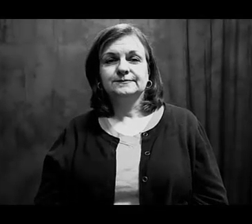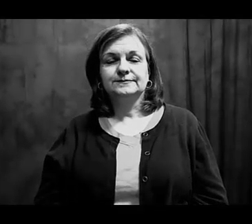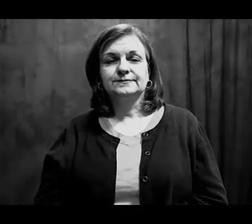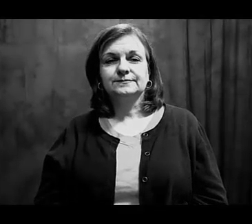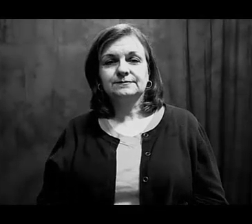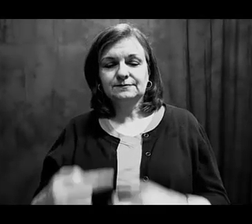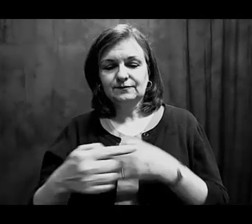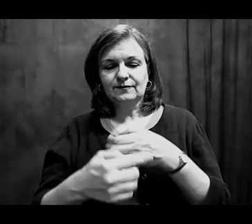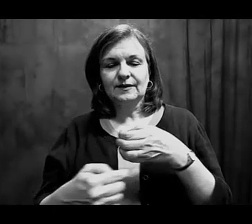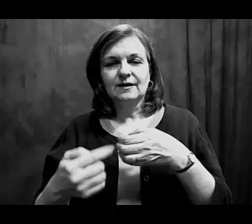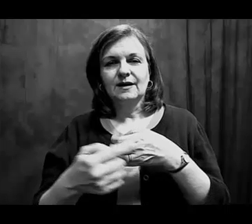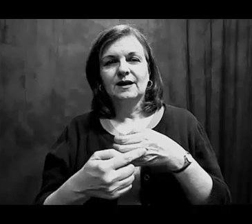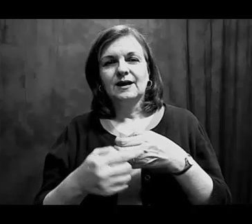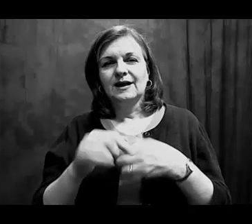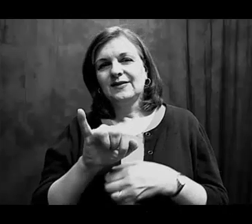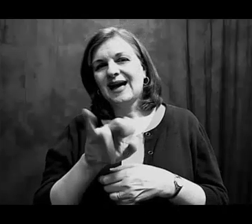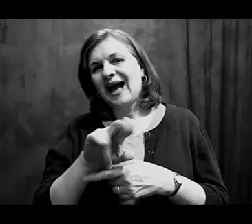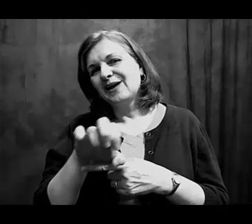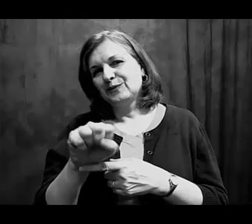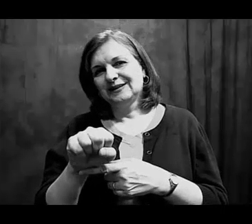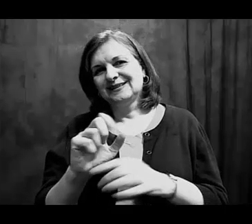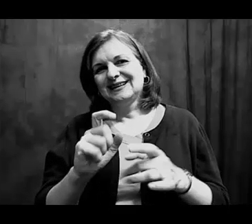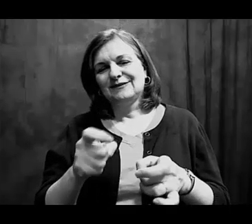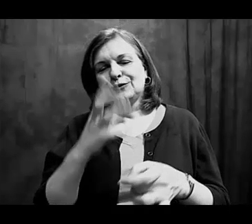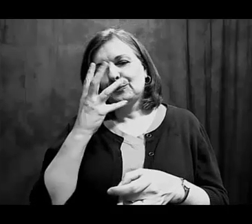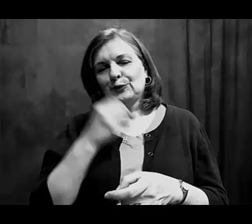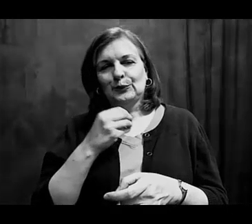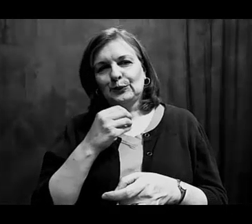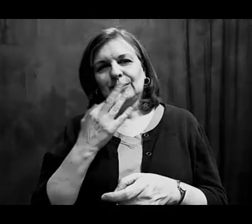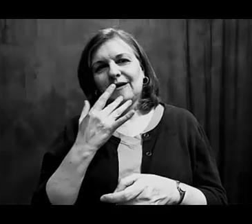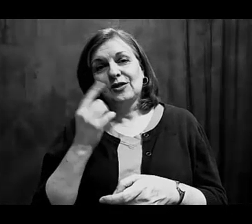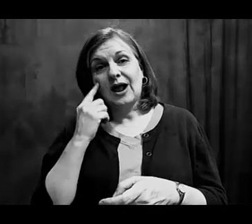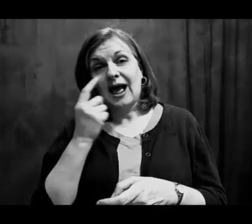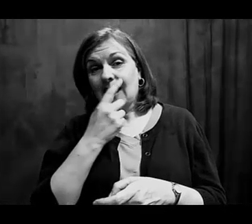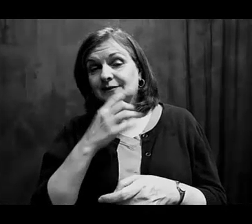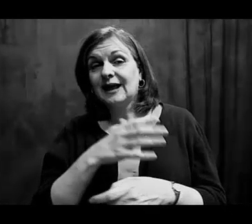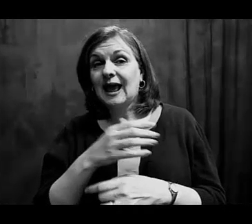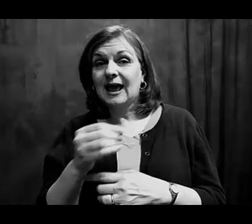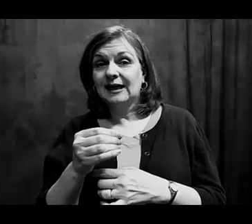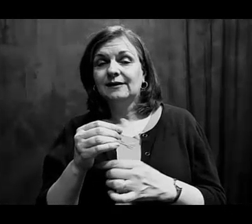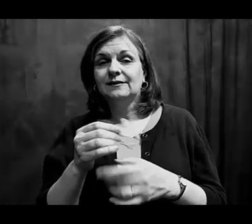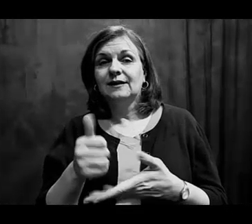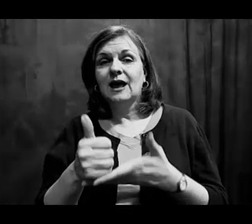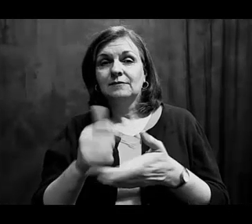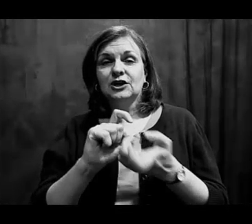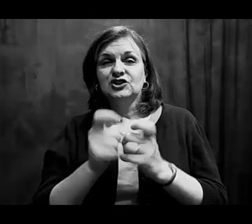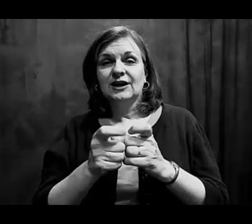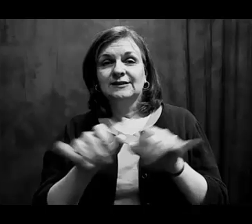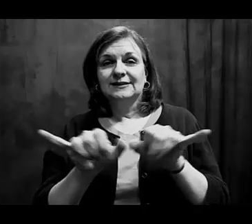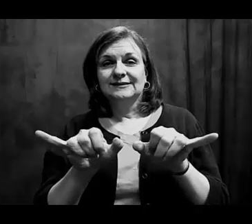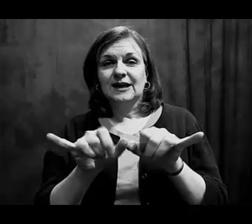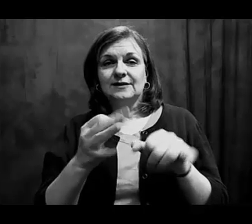the iris's job other than give you pretty colored eyes is actually to change the size of the pupil